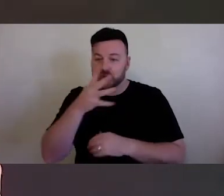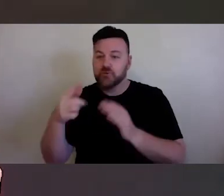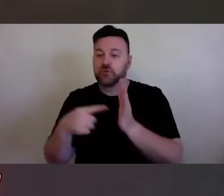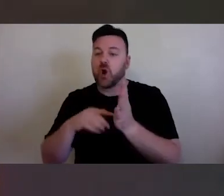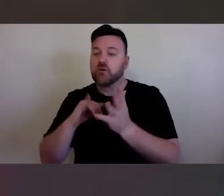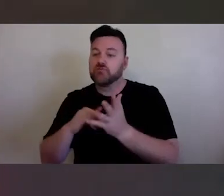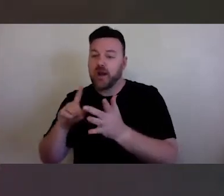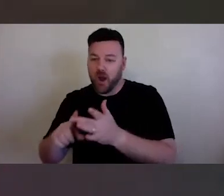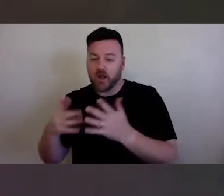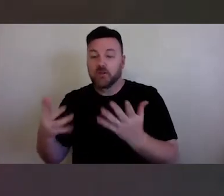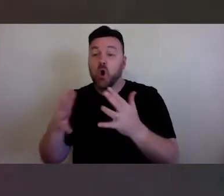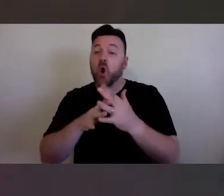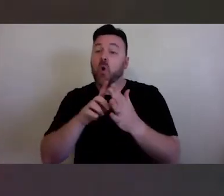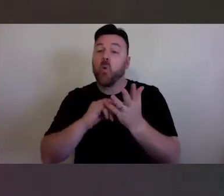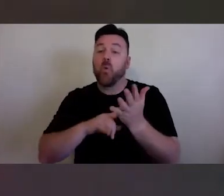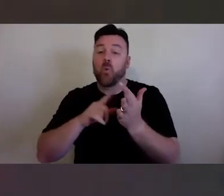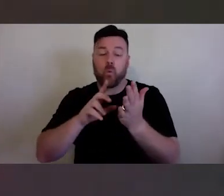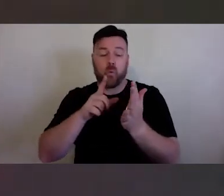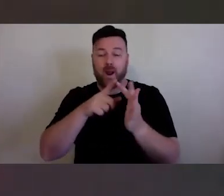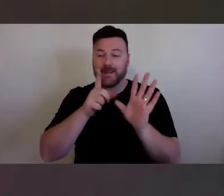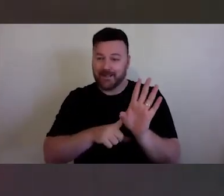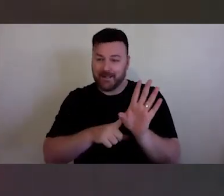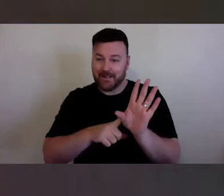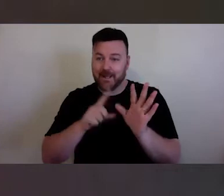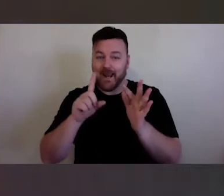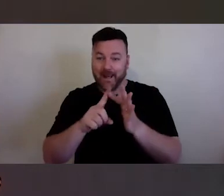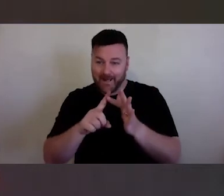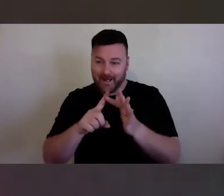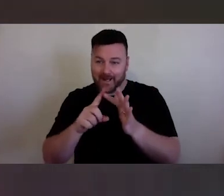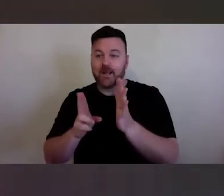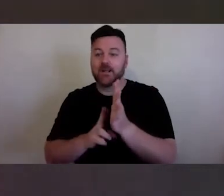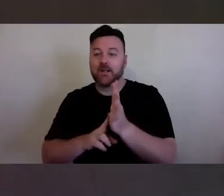Enoch, as he introduces and invites you to tonight's First Nations Arts